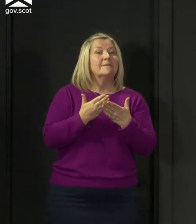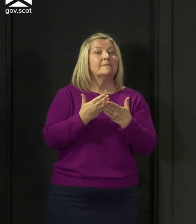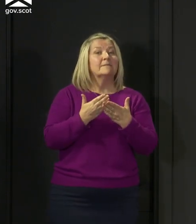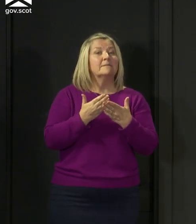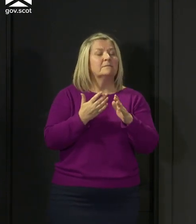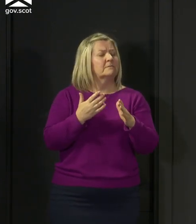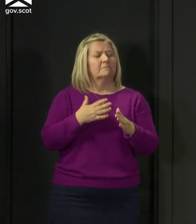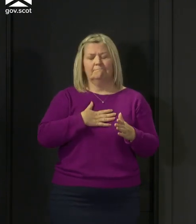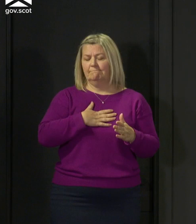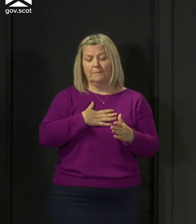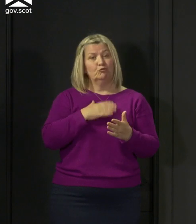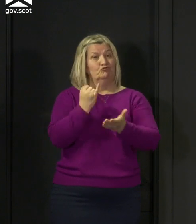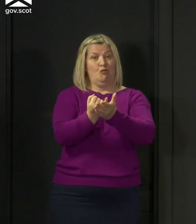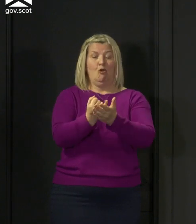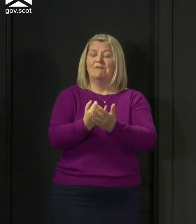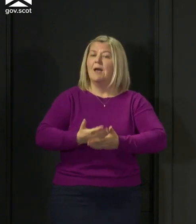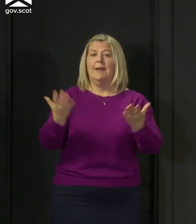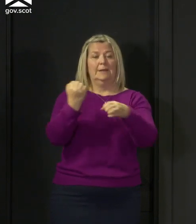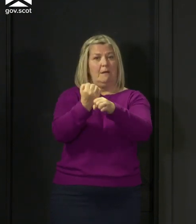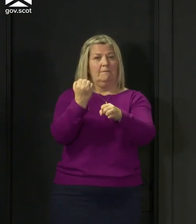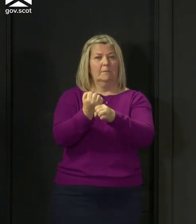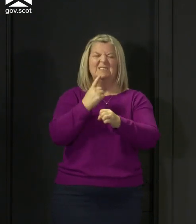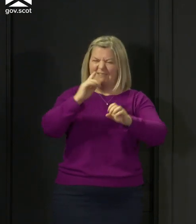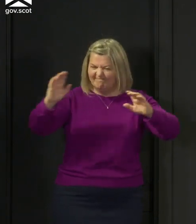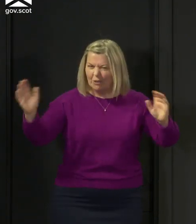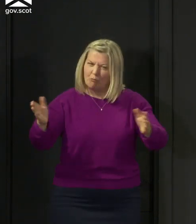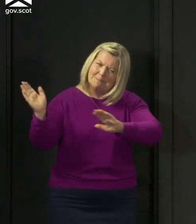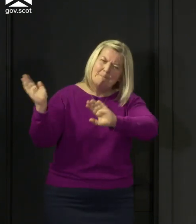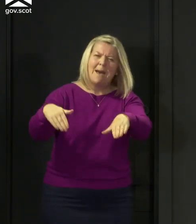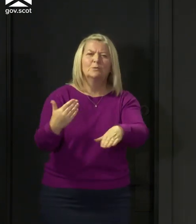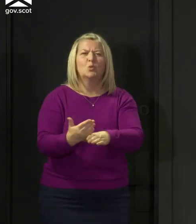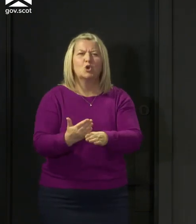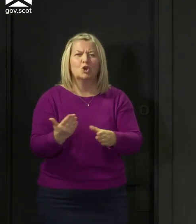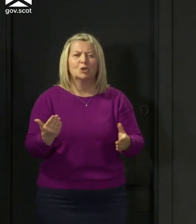government to do, is to say 'we are encouraging people to go back to work who haven't been